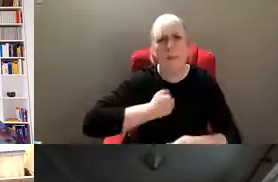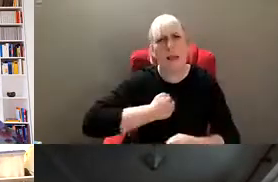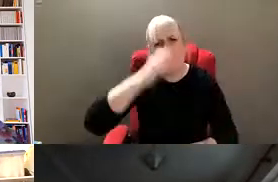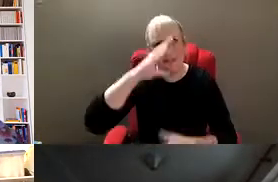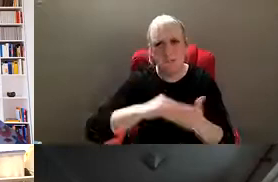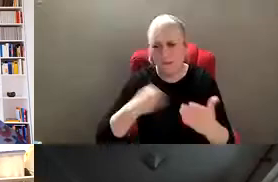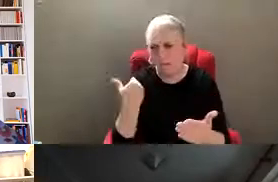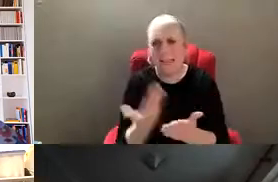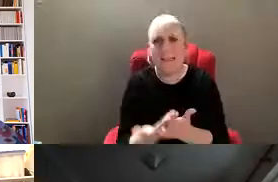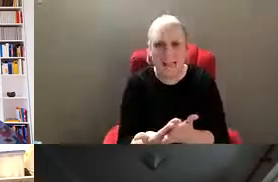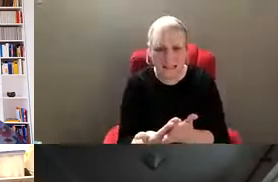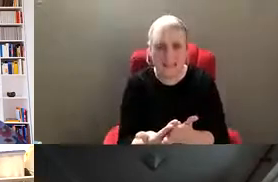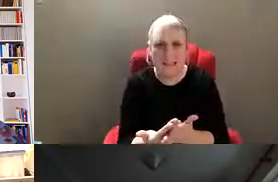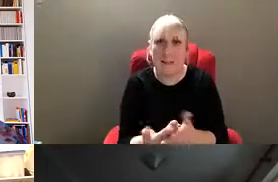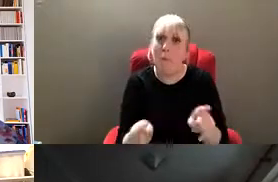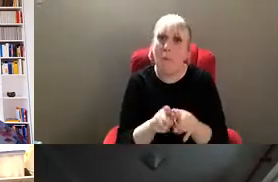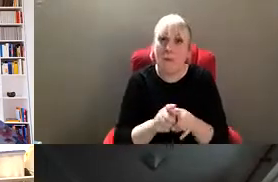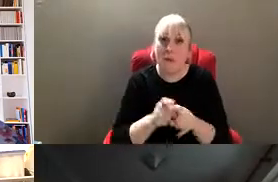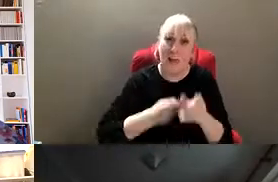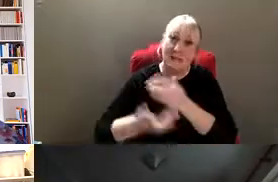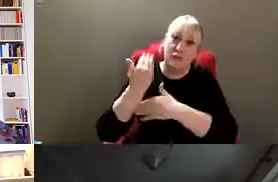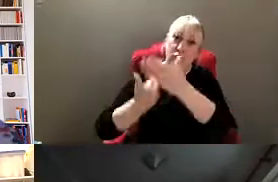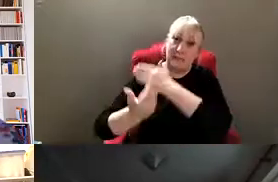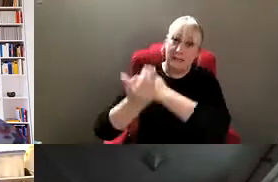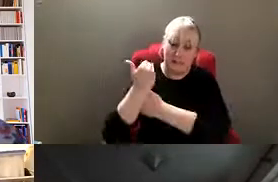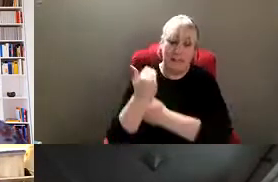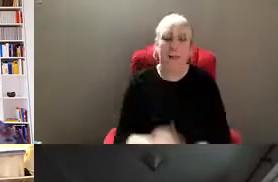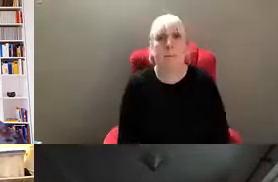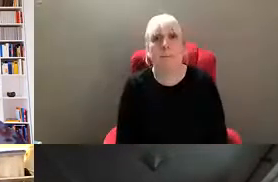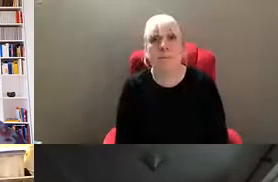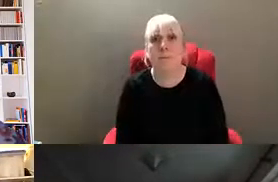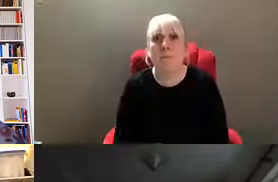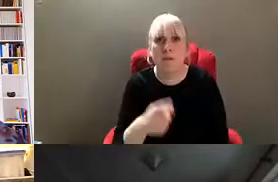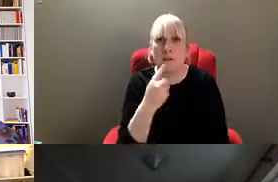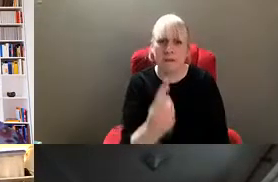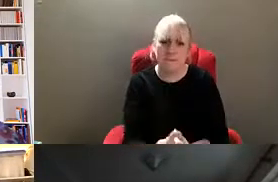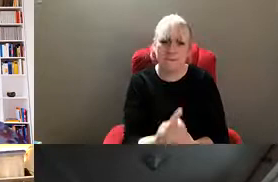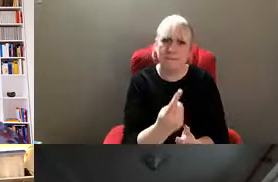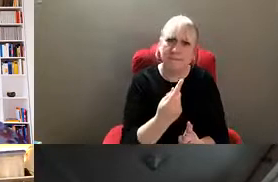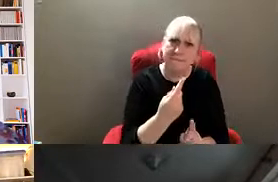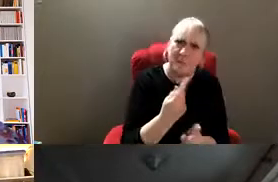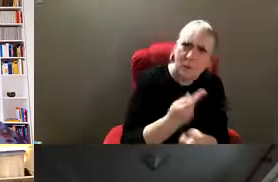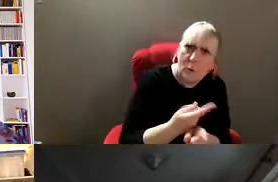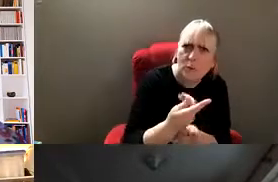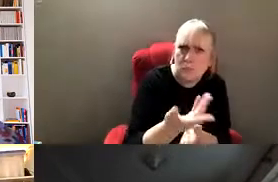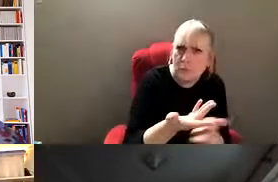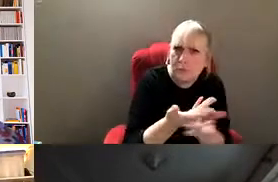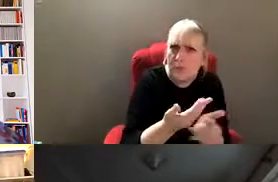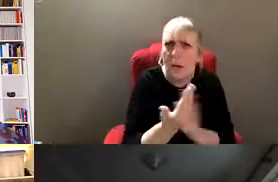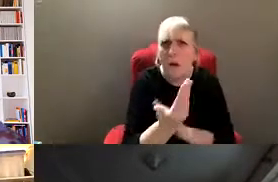and our history many i spoke to a woman the other day and i said i will visit your village i live